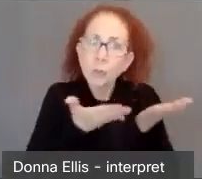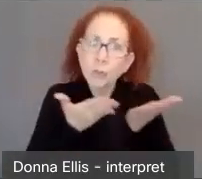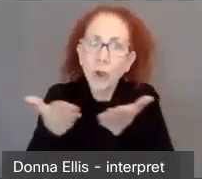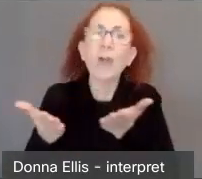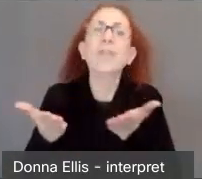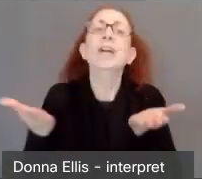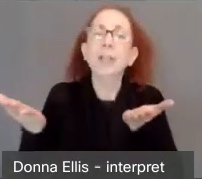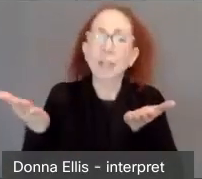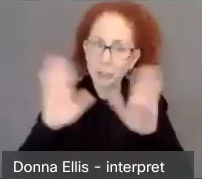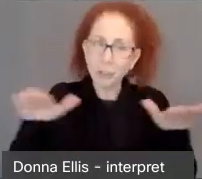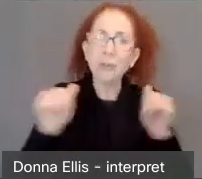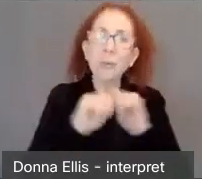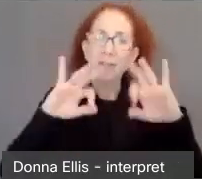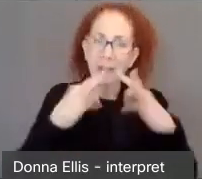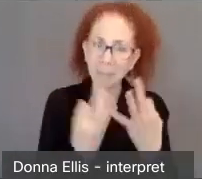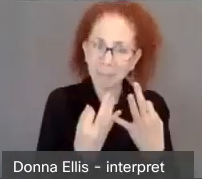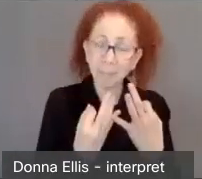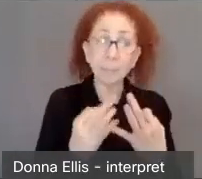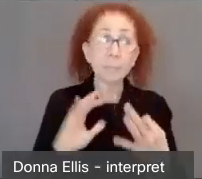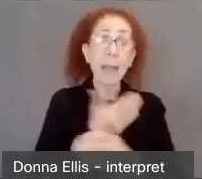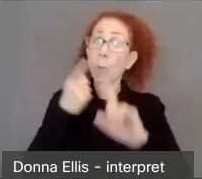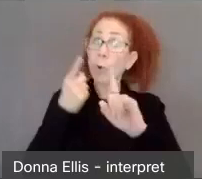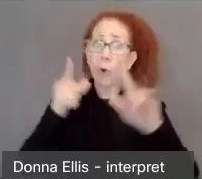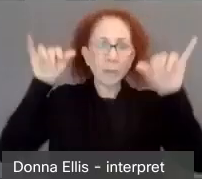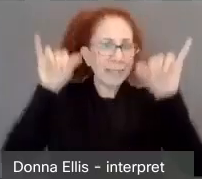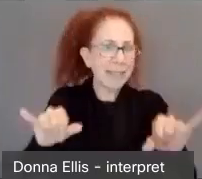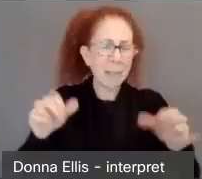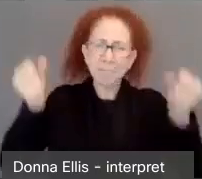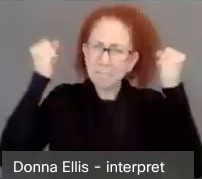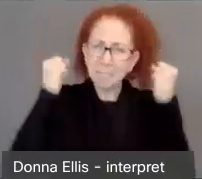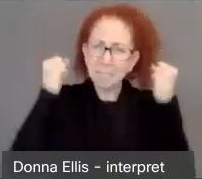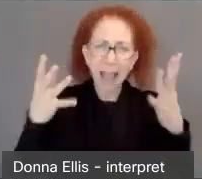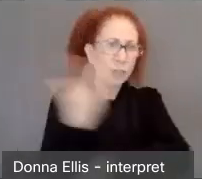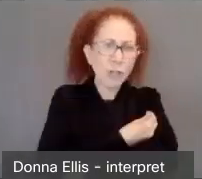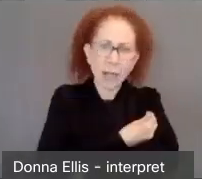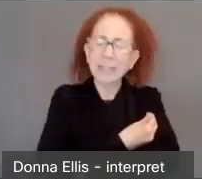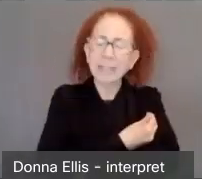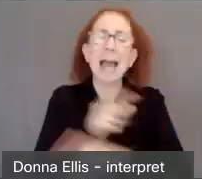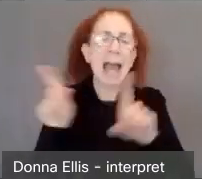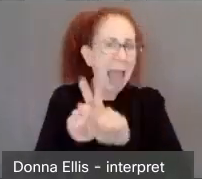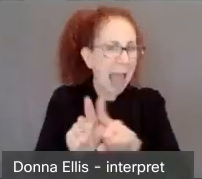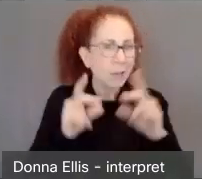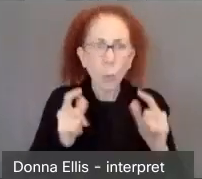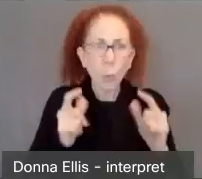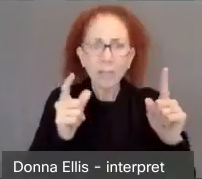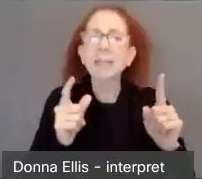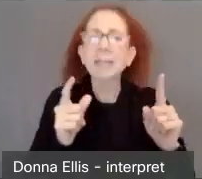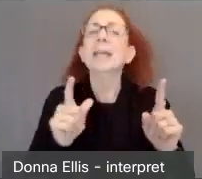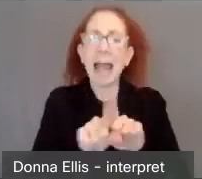families. Our goal remains to get as many shots in arms as quickly and as efficiently as possible.